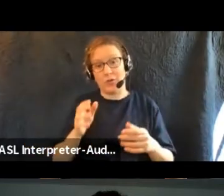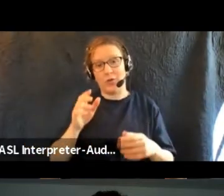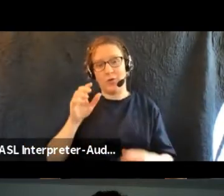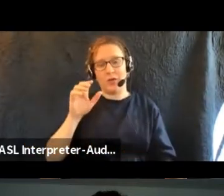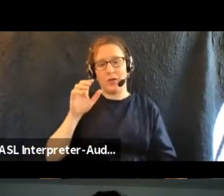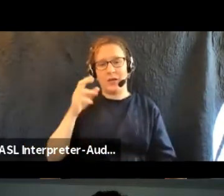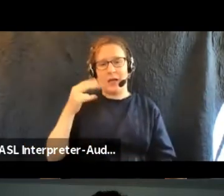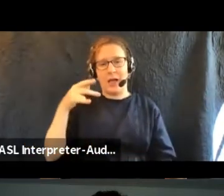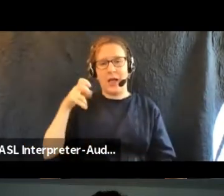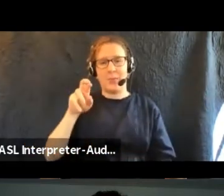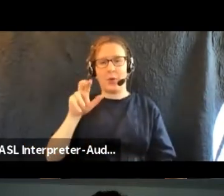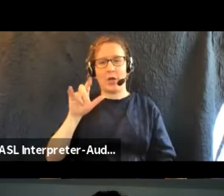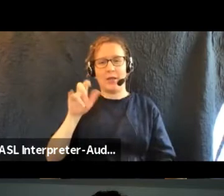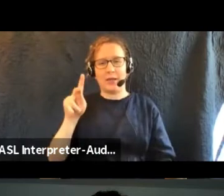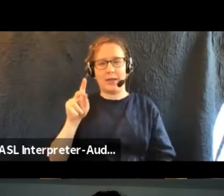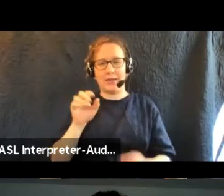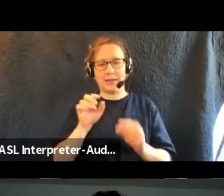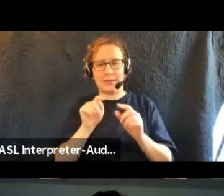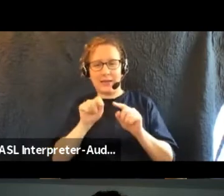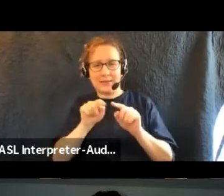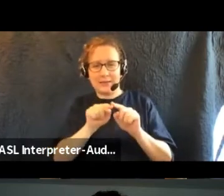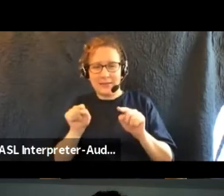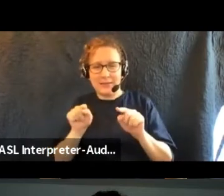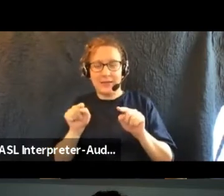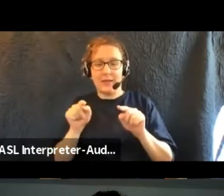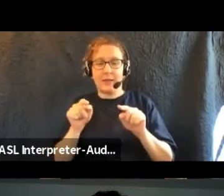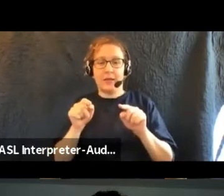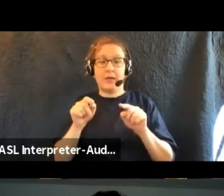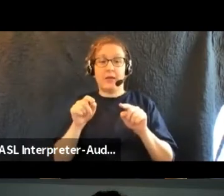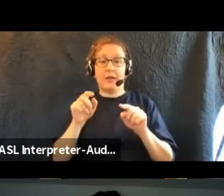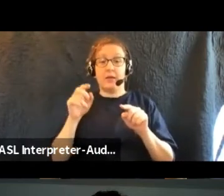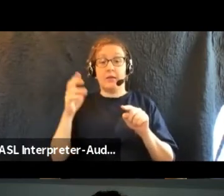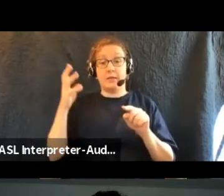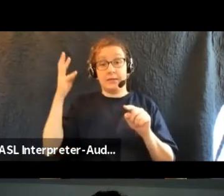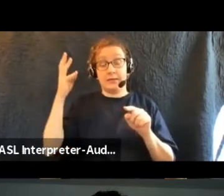Those are much less helpful than action oriented phrases like, download this document, and